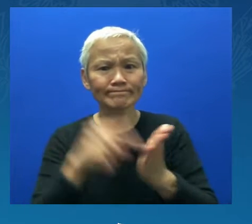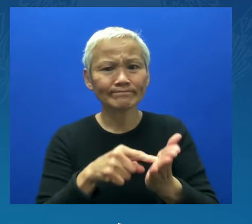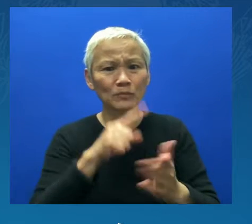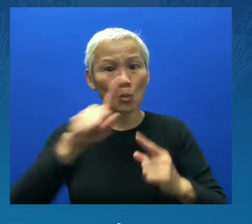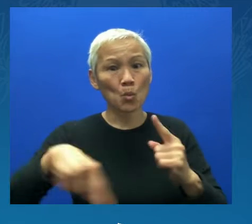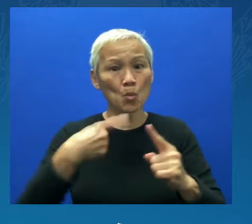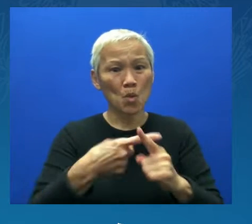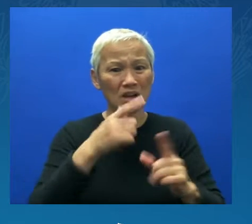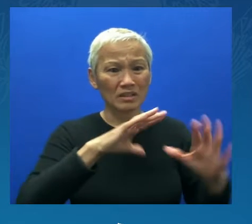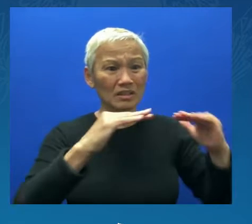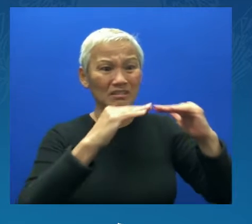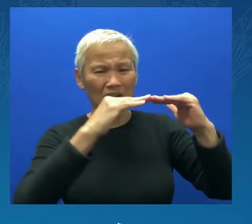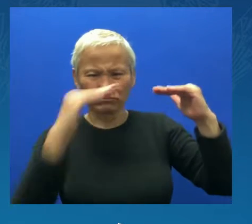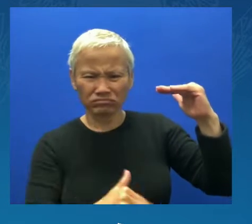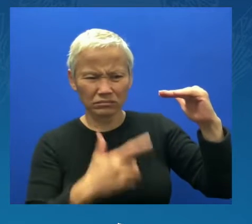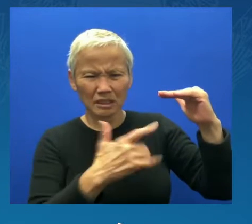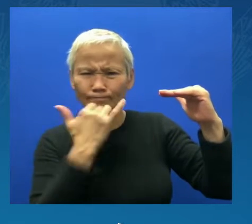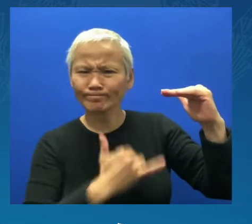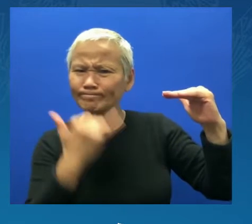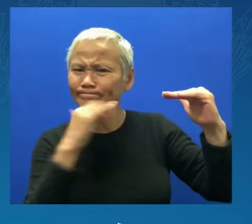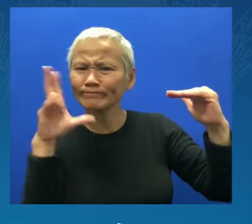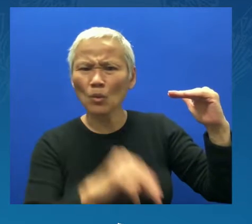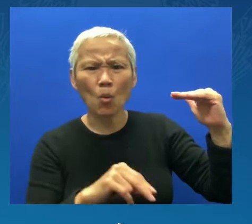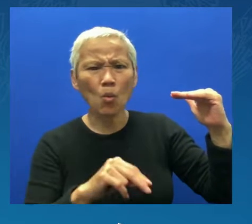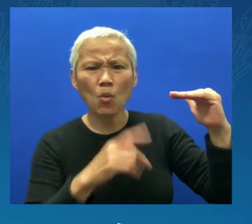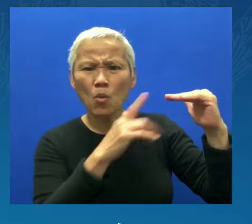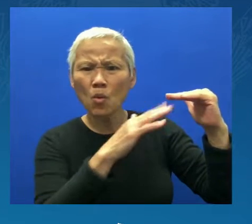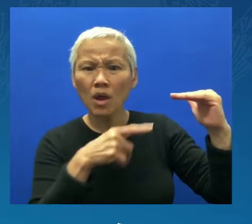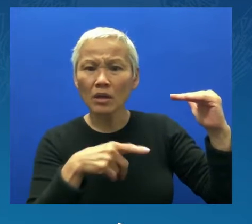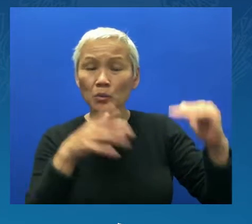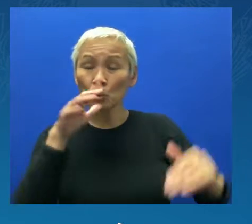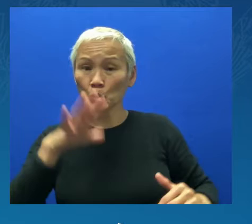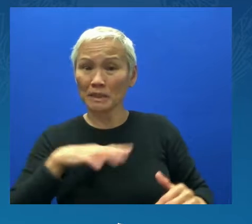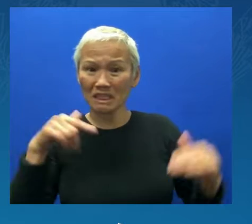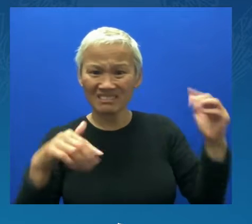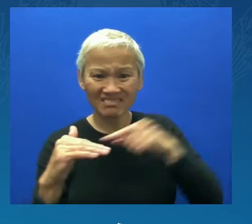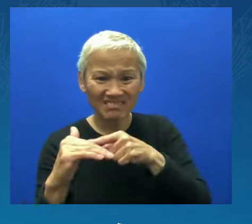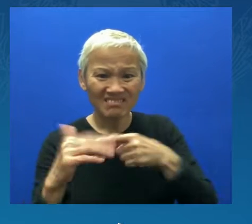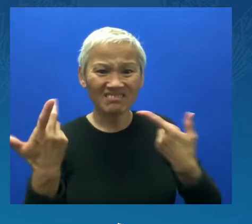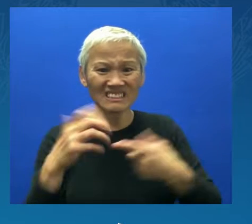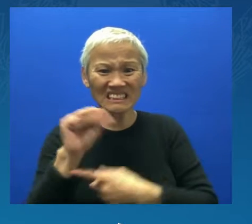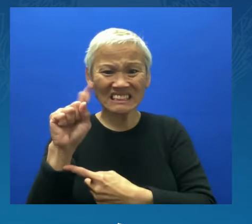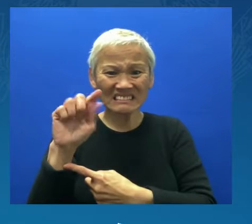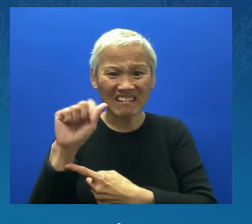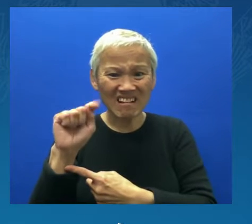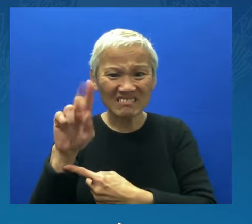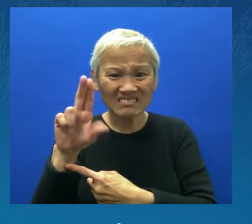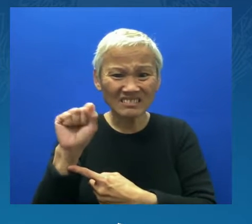based on her income, or her race or ethnicity. And so, at the earliest stages of my life,